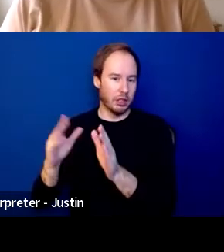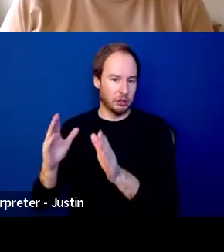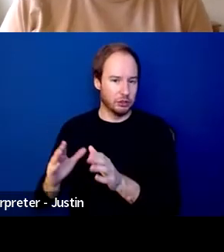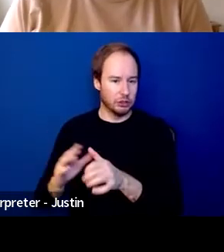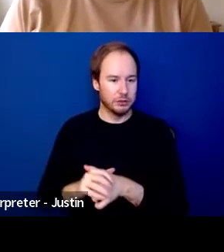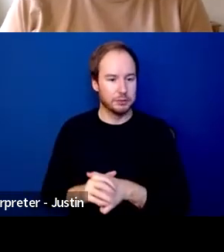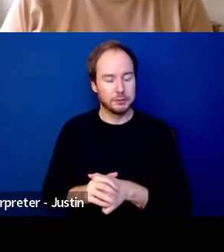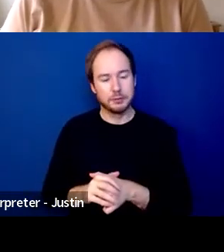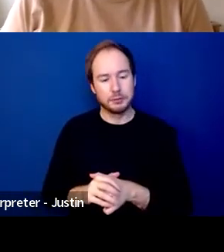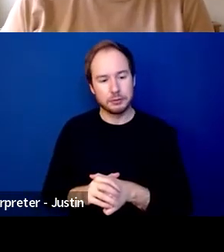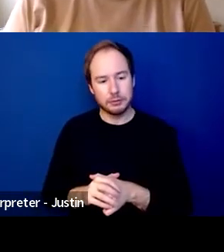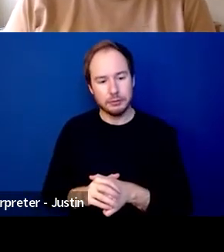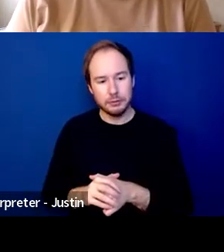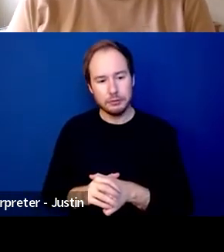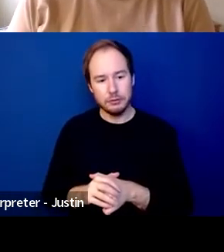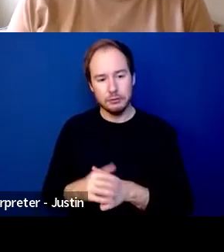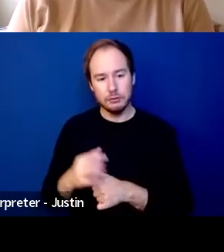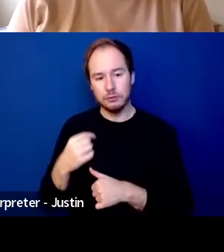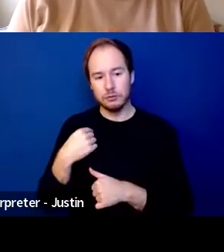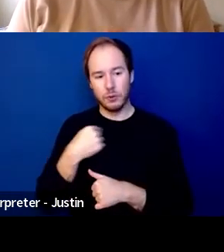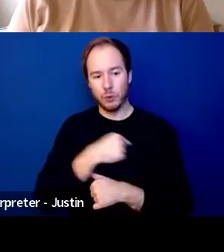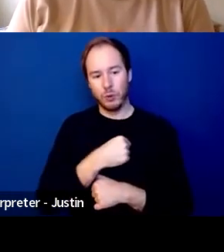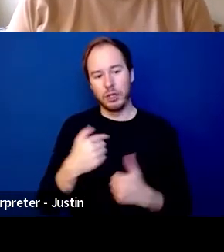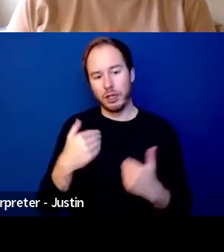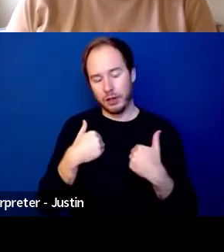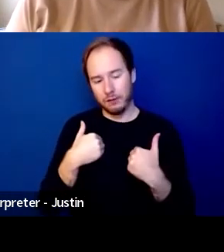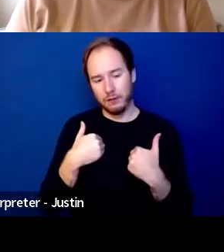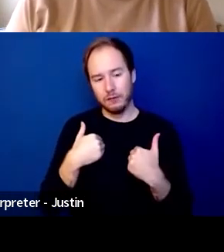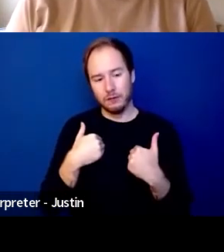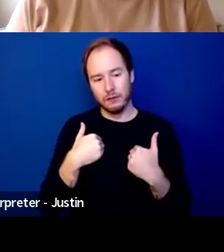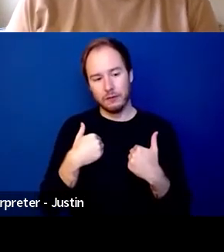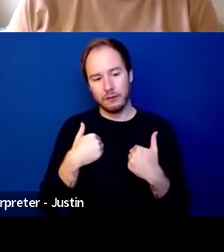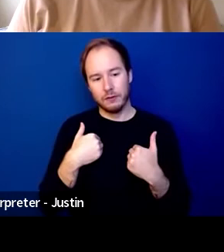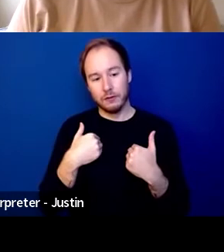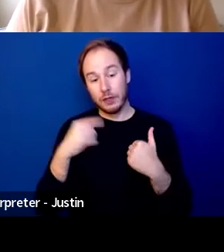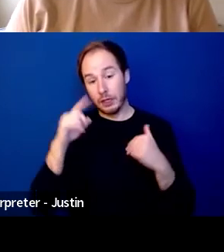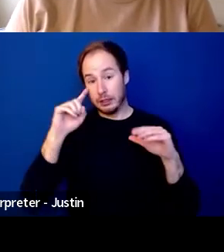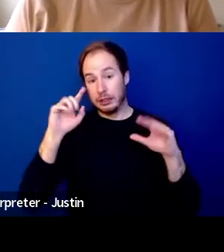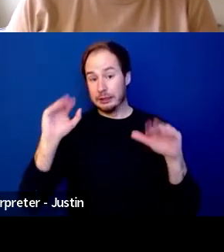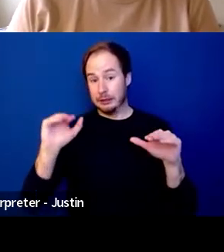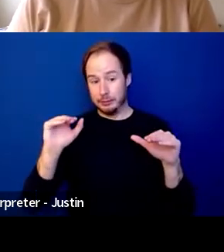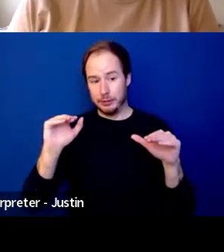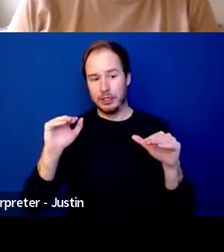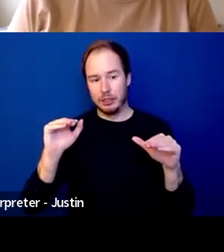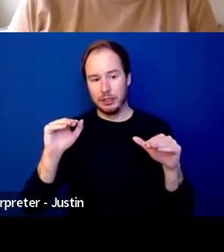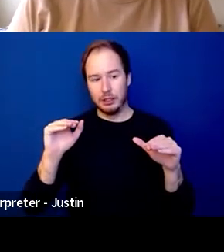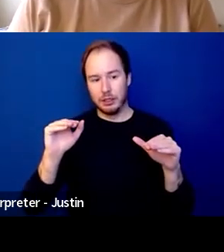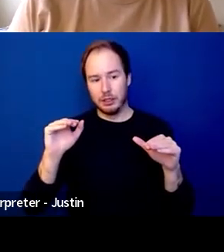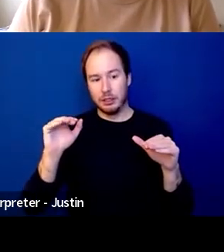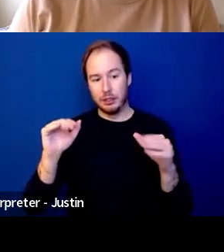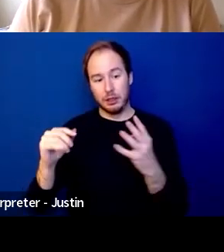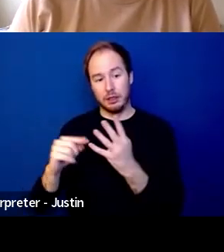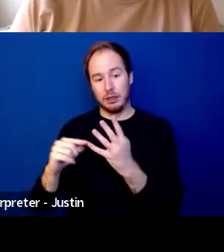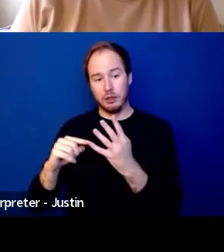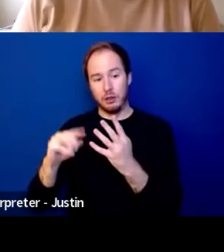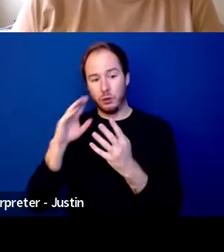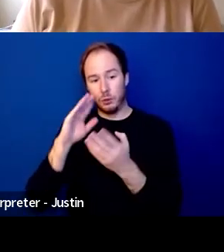And we have, in anticipation of that person becoming a nurse practitioner,